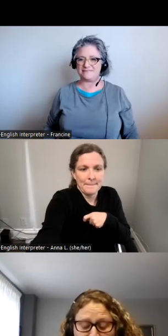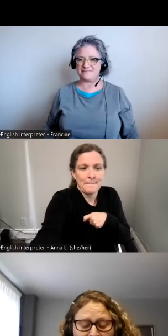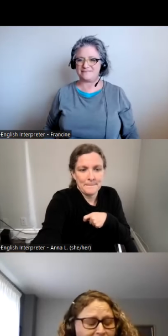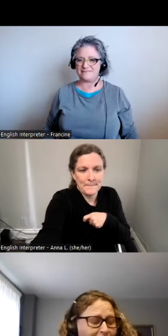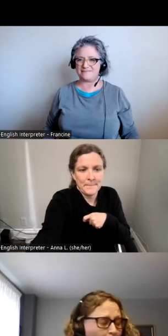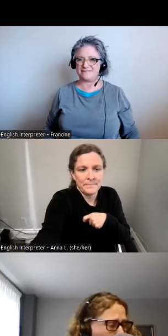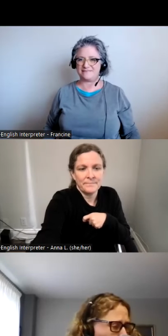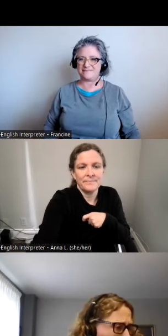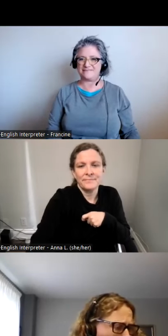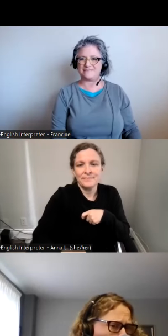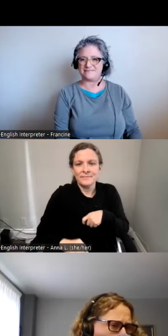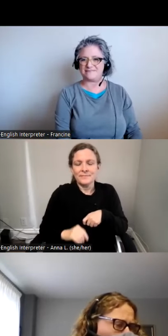Full Vaccination also Decreases, the Risk excuse me.